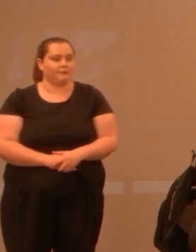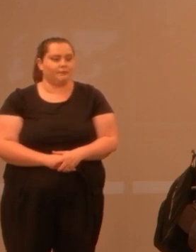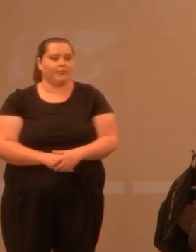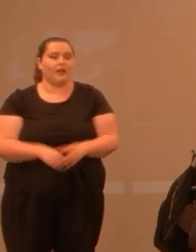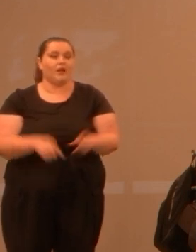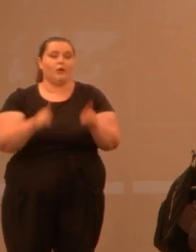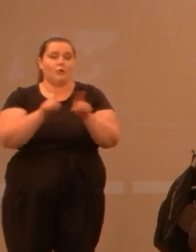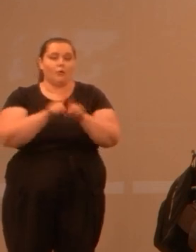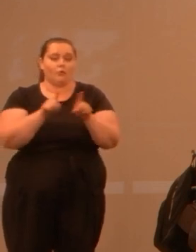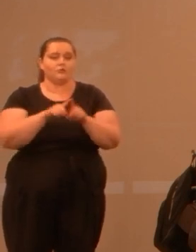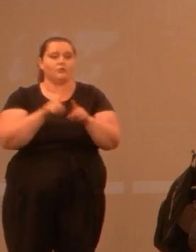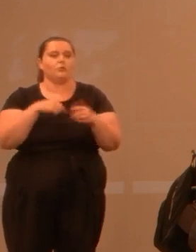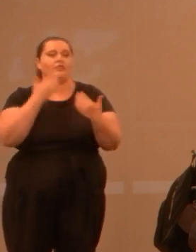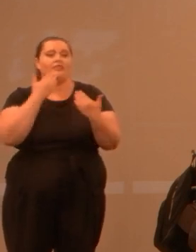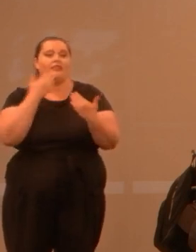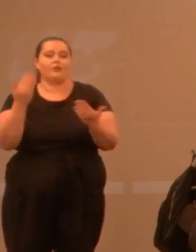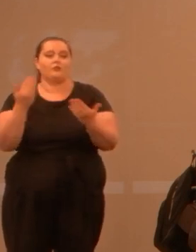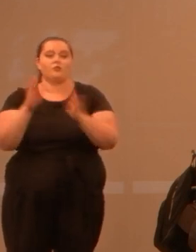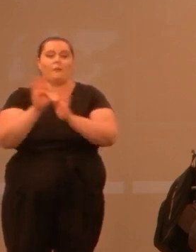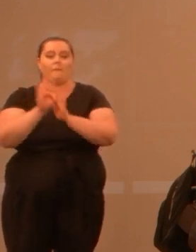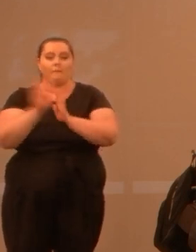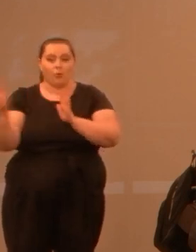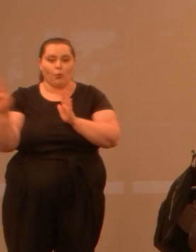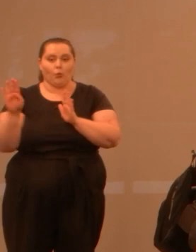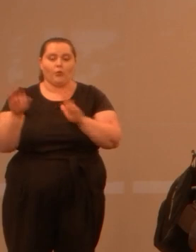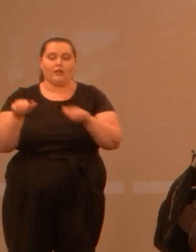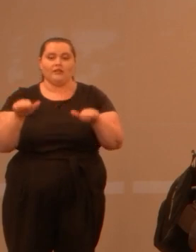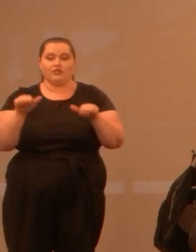the Board Chair Marina Re, and the rest of the Board. I think it's fair to say